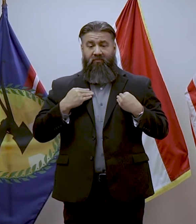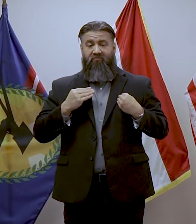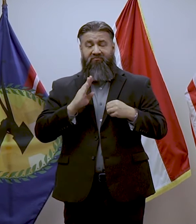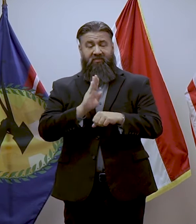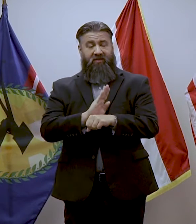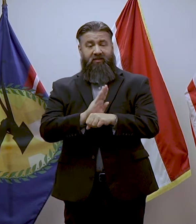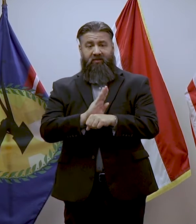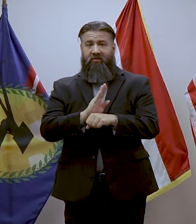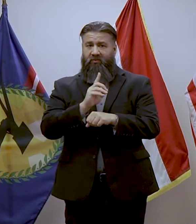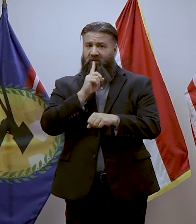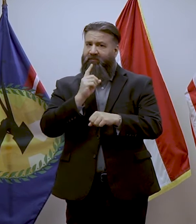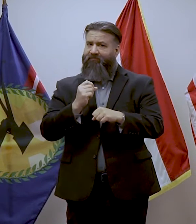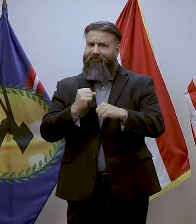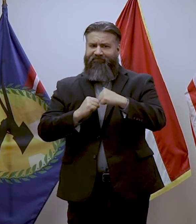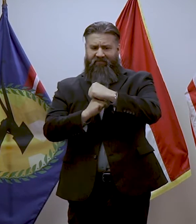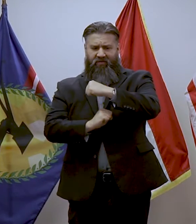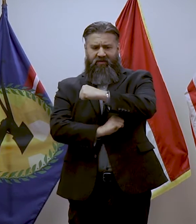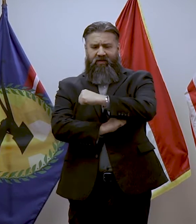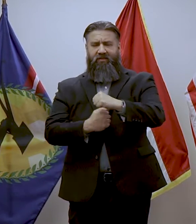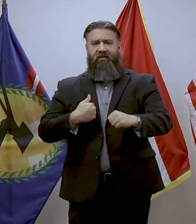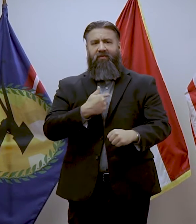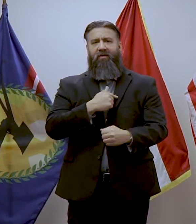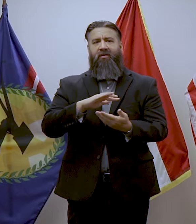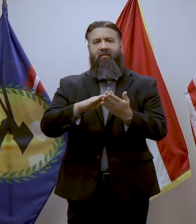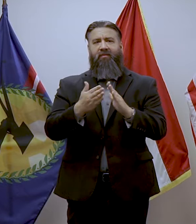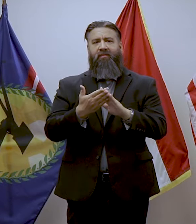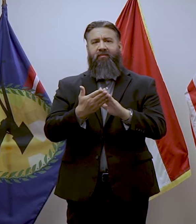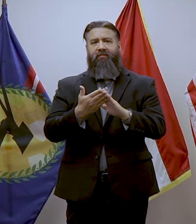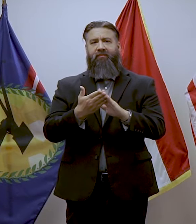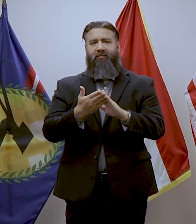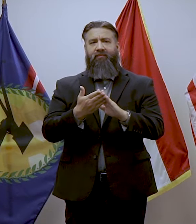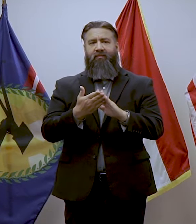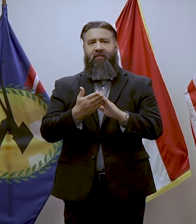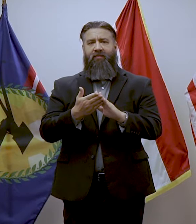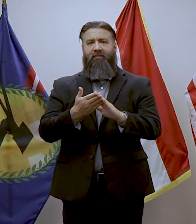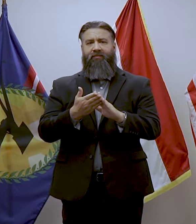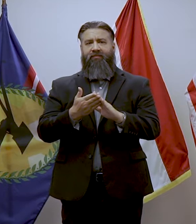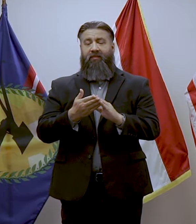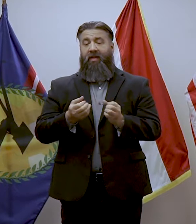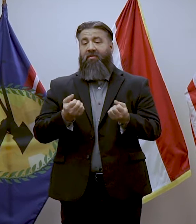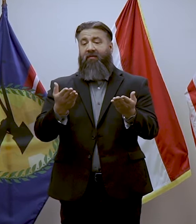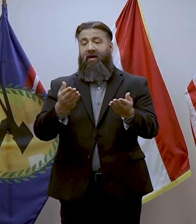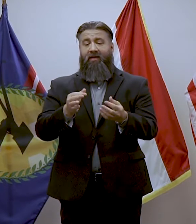They provide us essential services, give us our unique identity, and create thousands of jobs.